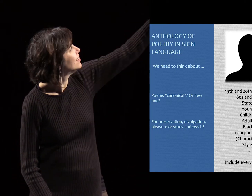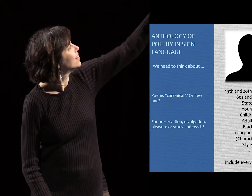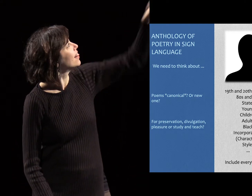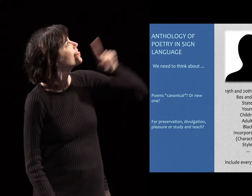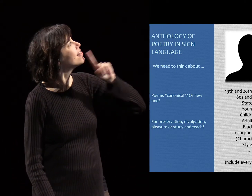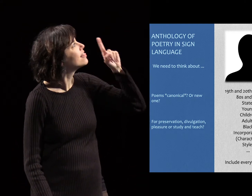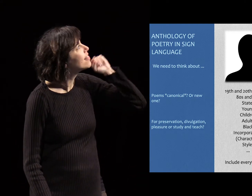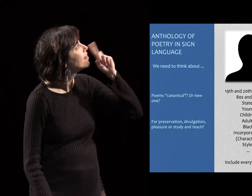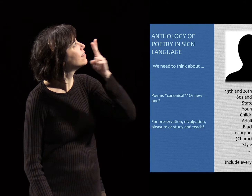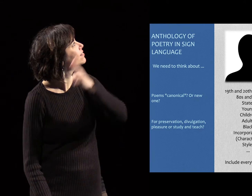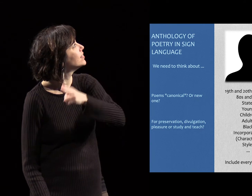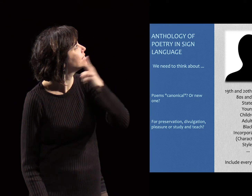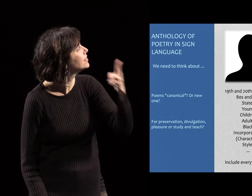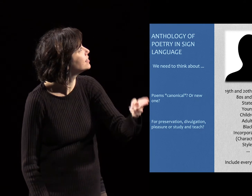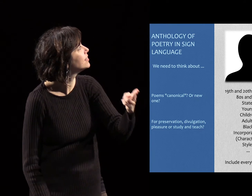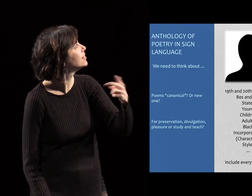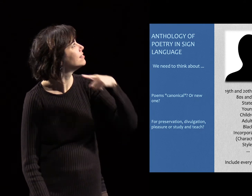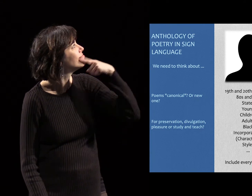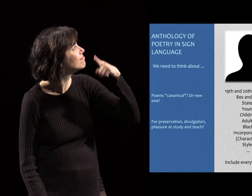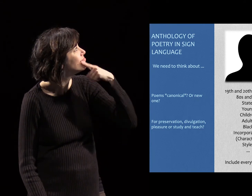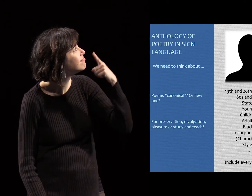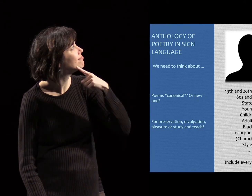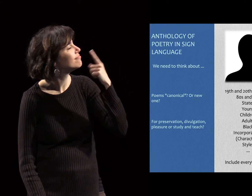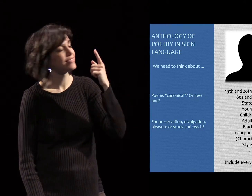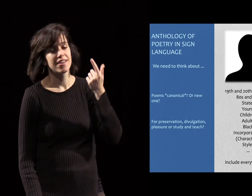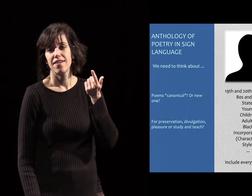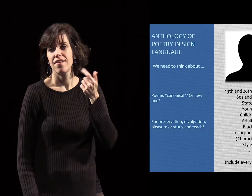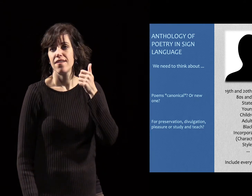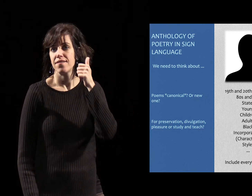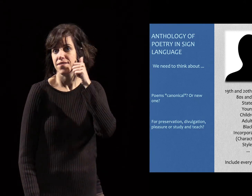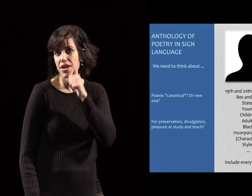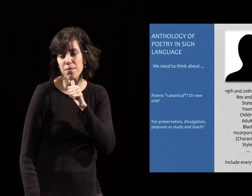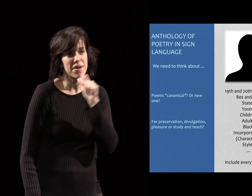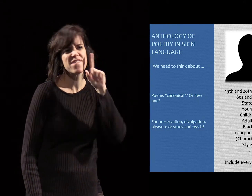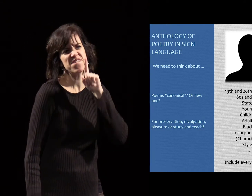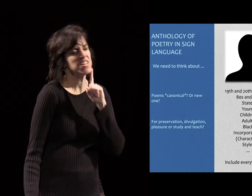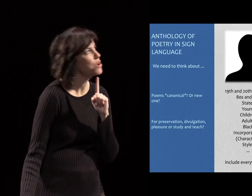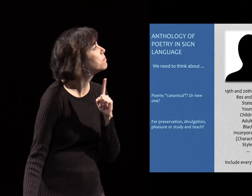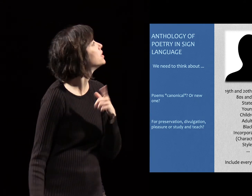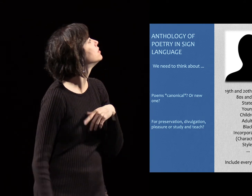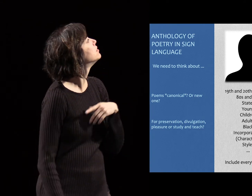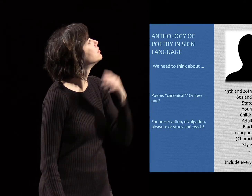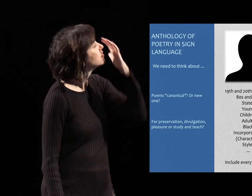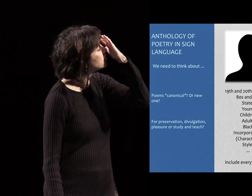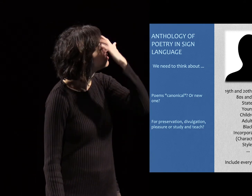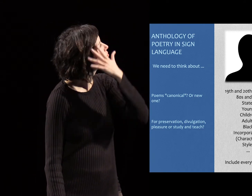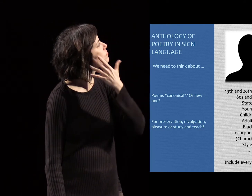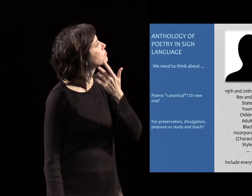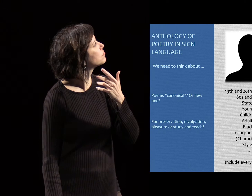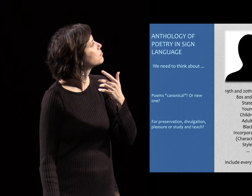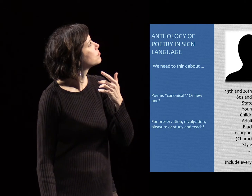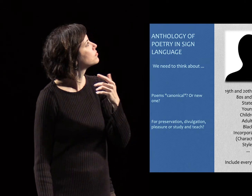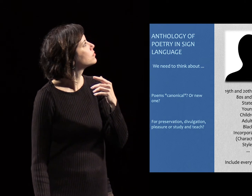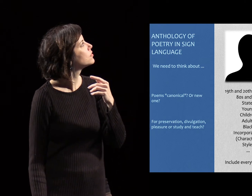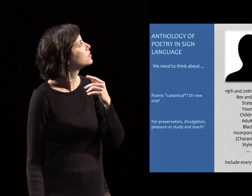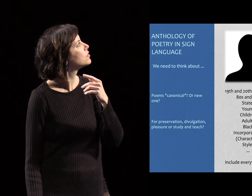And then on the right, we have deaf, hard of hearing, hearing, male, female...